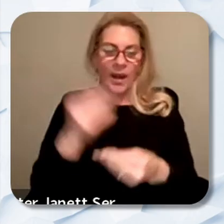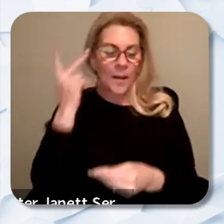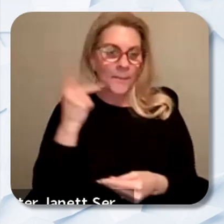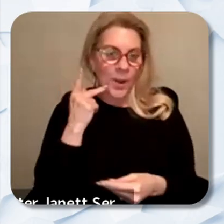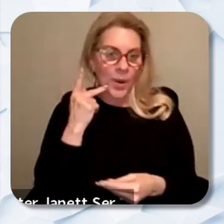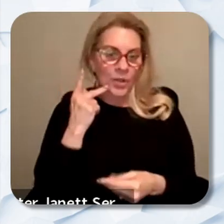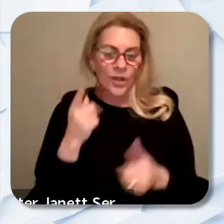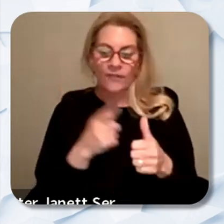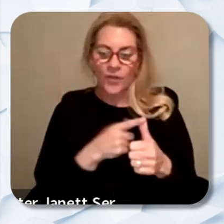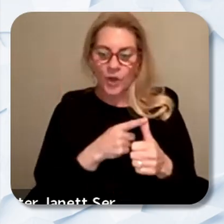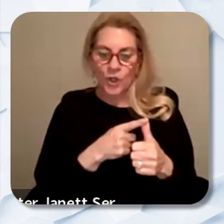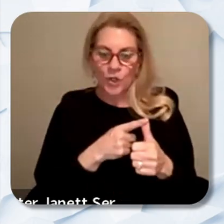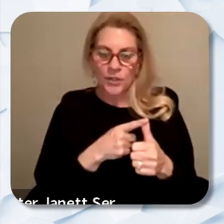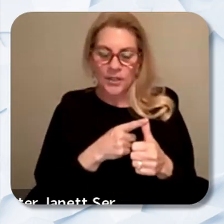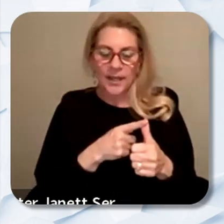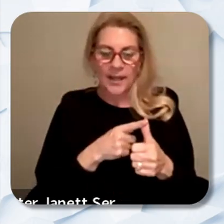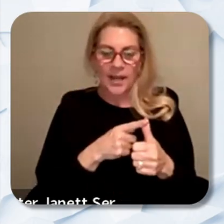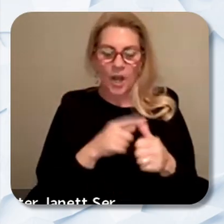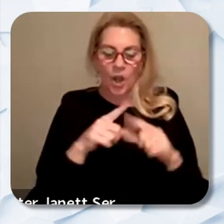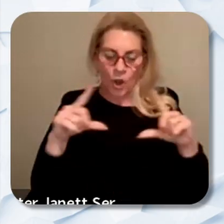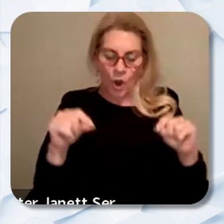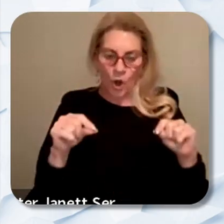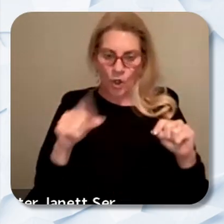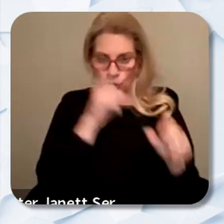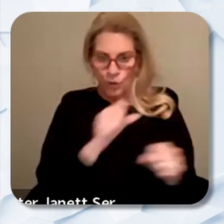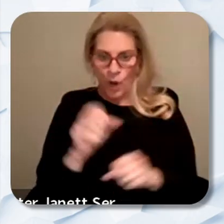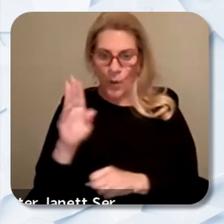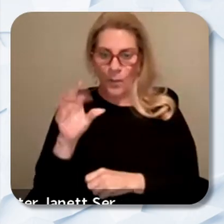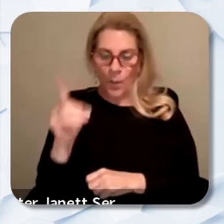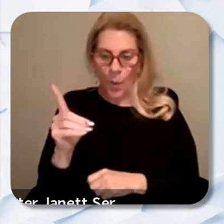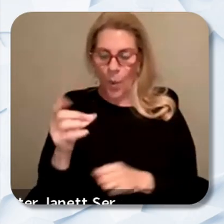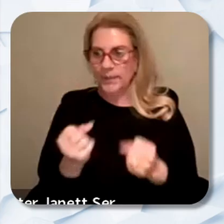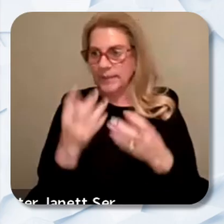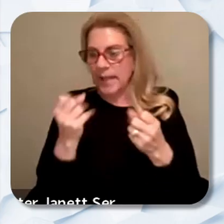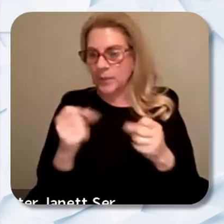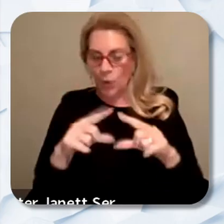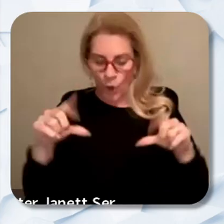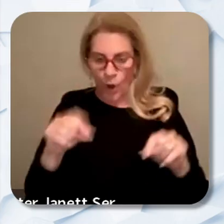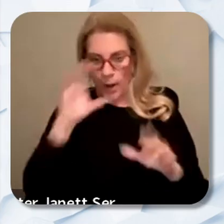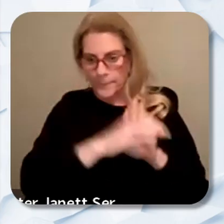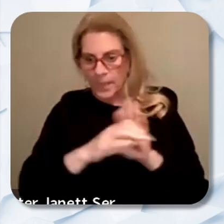first and then cards strategy boards sign language cards picture cards because we use a lot of sign